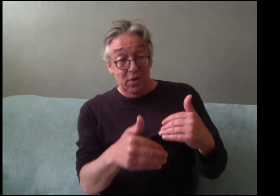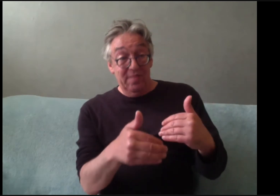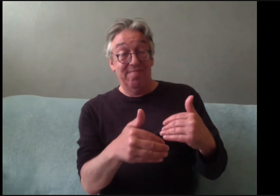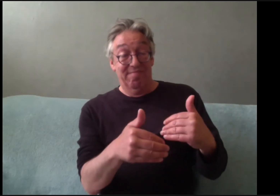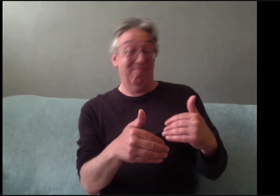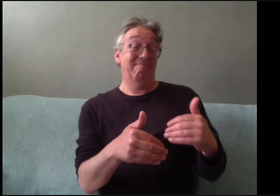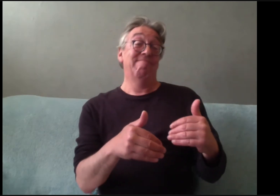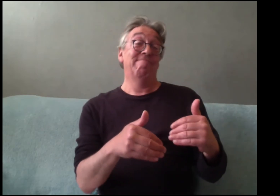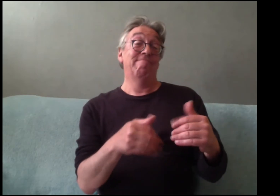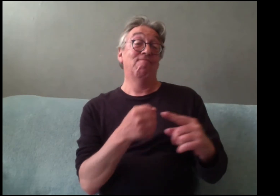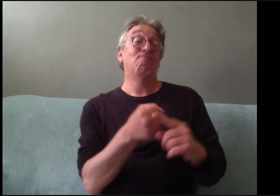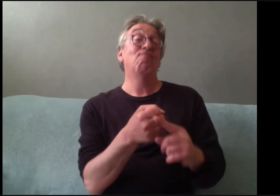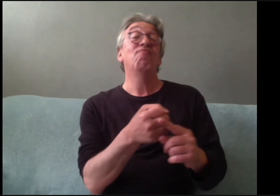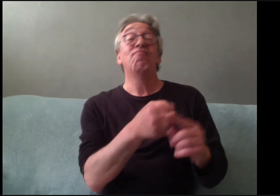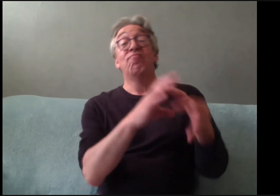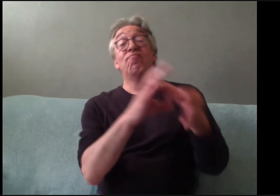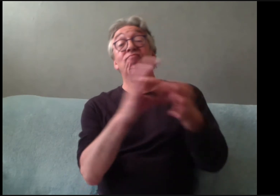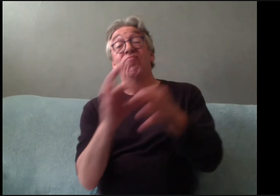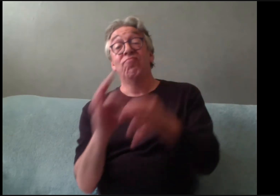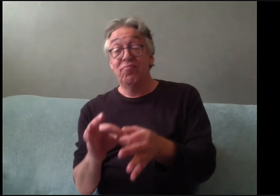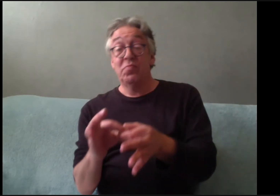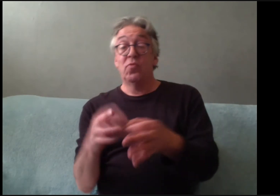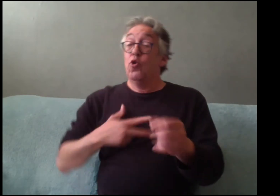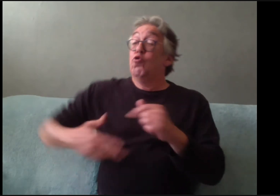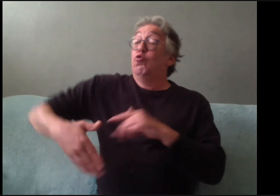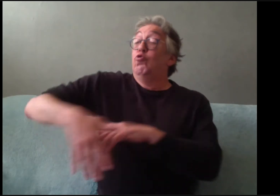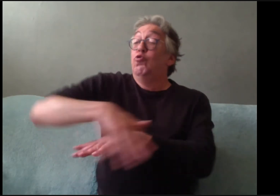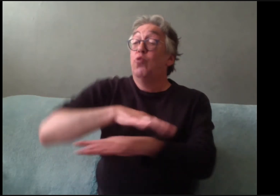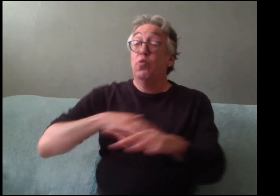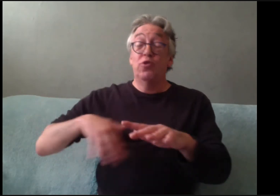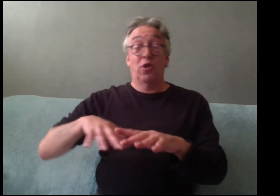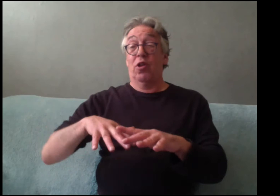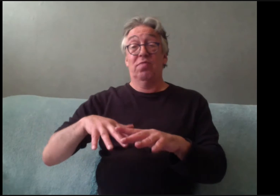This is, very quick, of course, but finally, I'd like to say